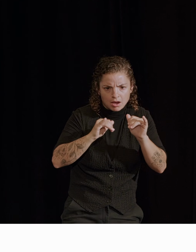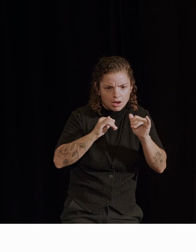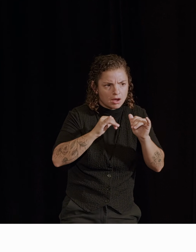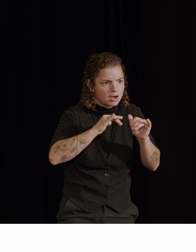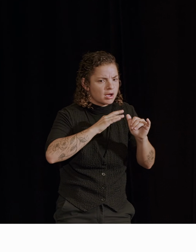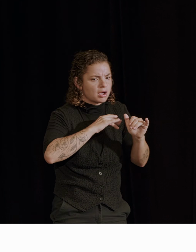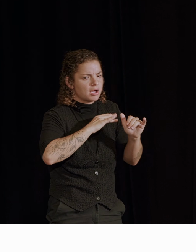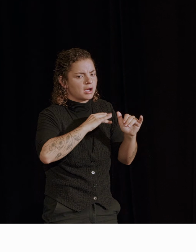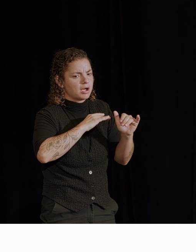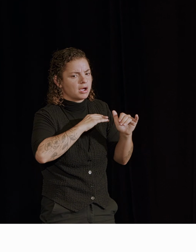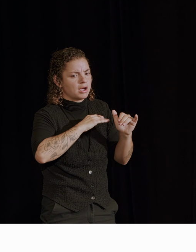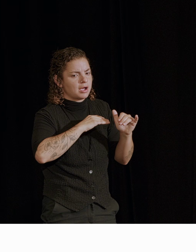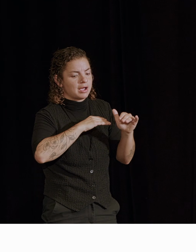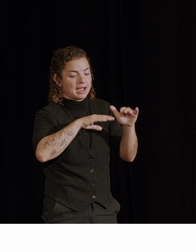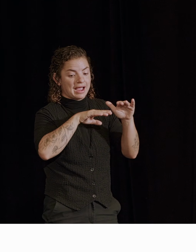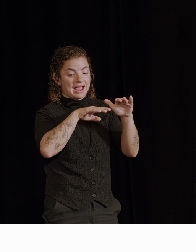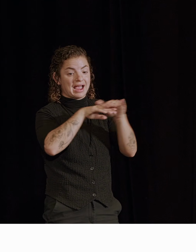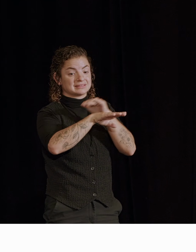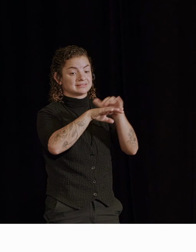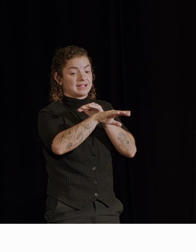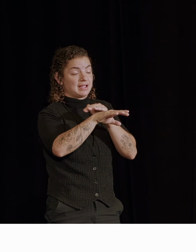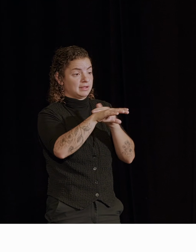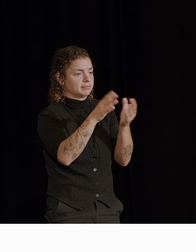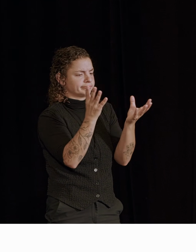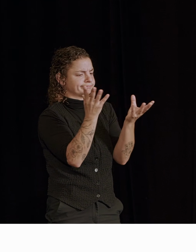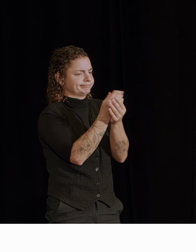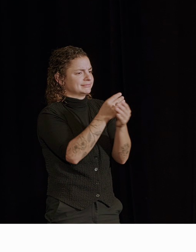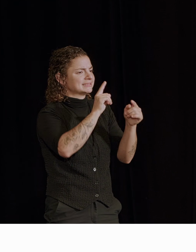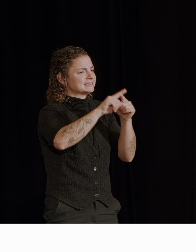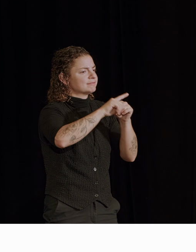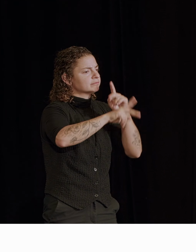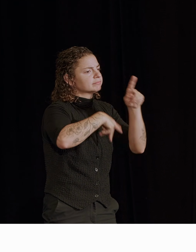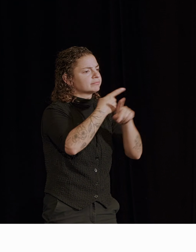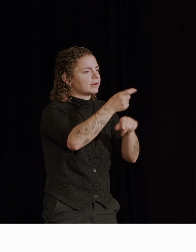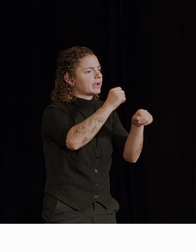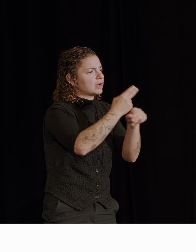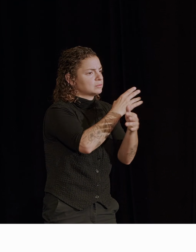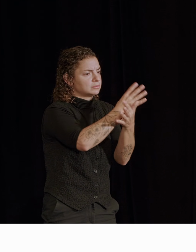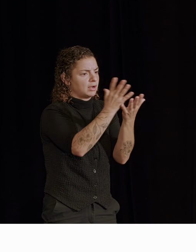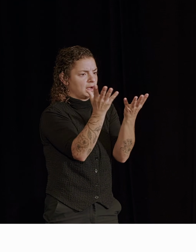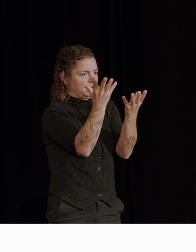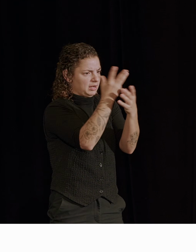we wrapped into our messaging post-ship, this was actually the first demonstration